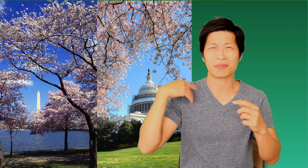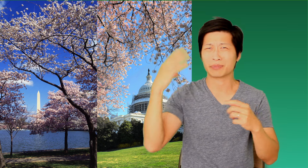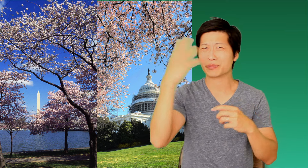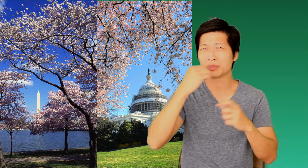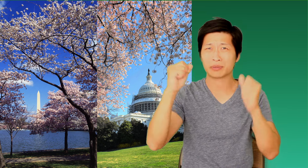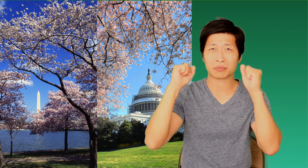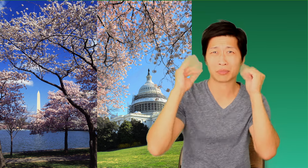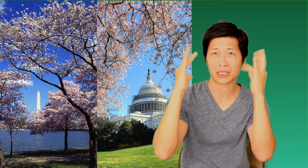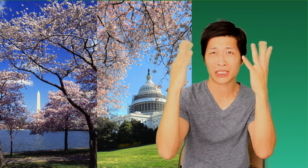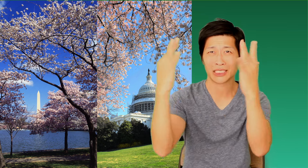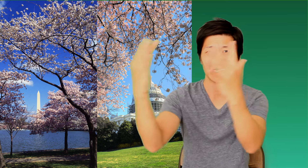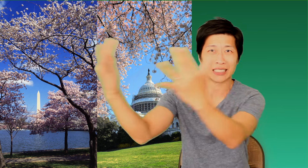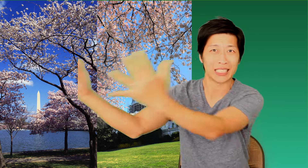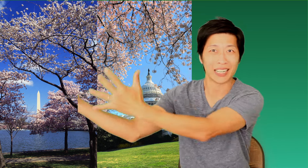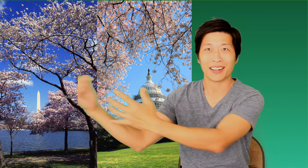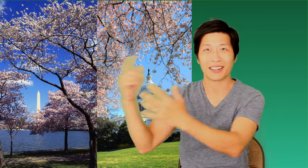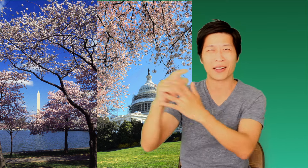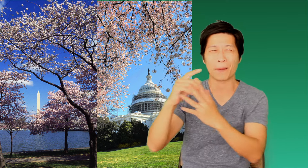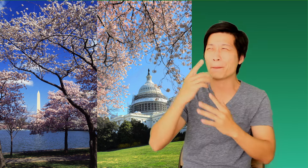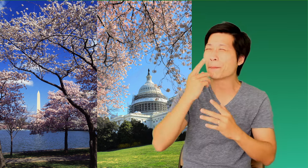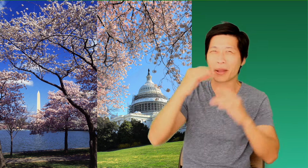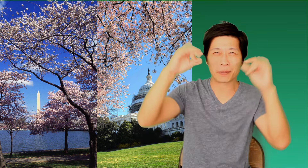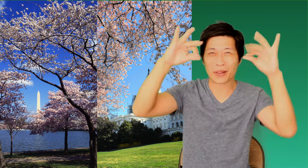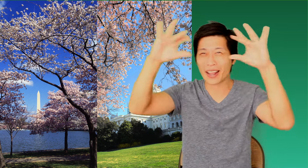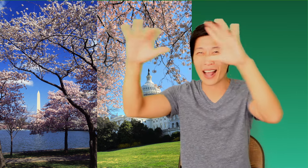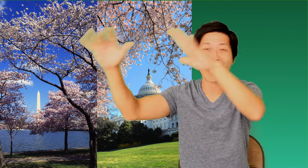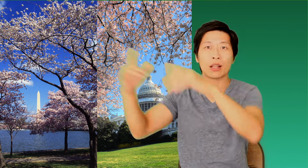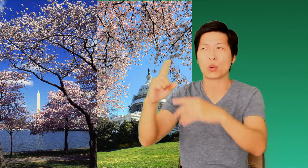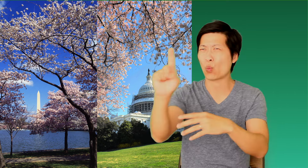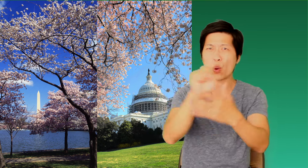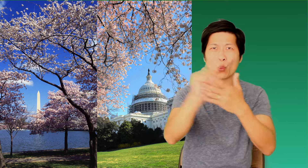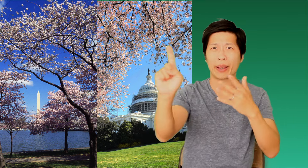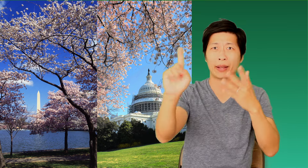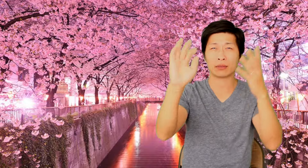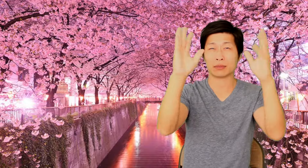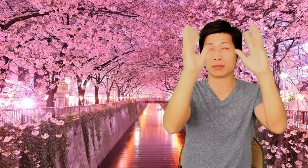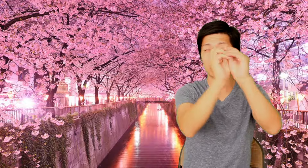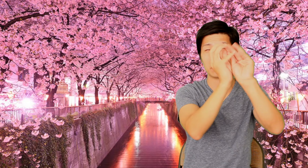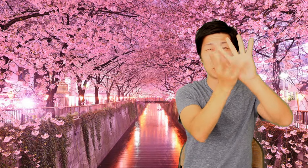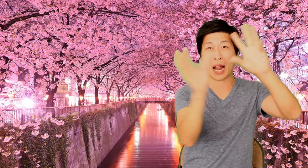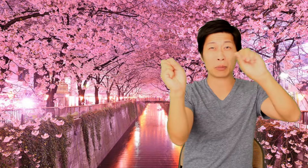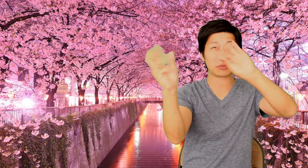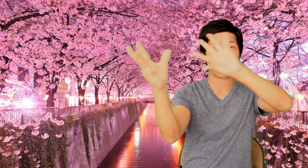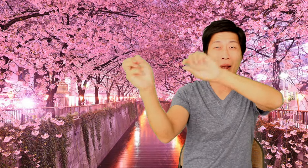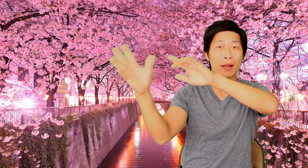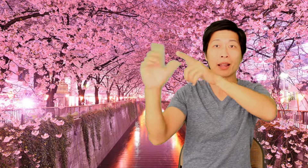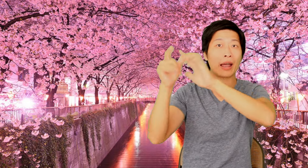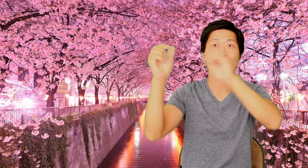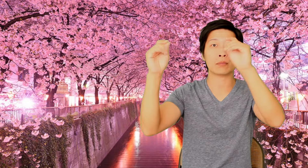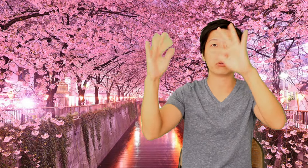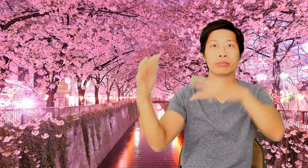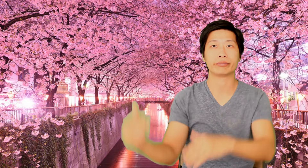Washington DC we have that one week of the cherry blossoms are blooming Japan